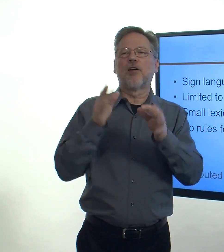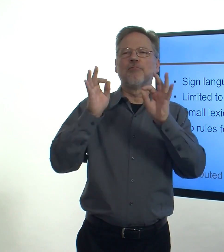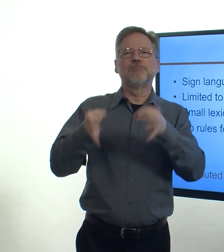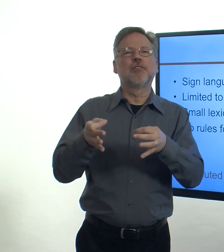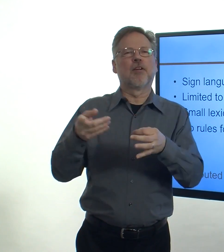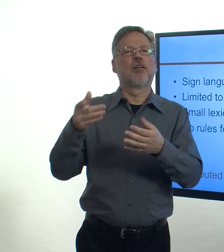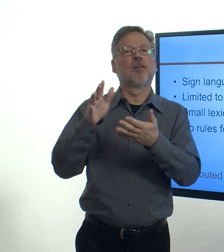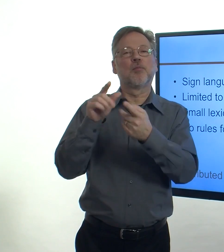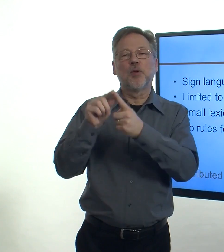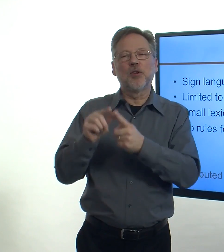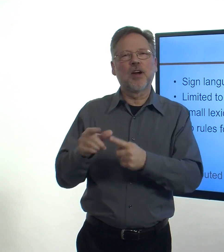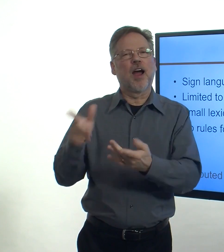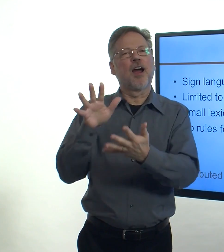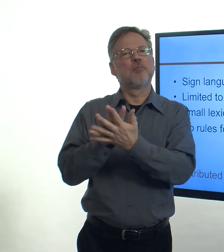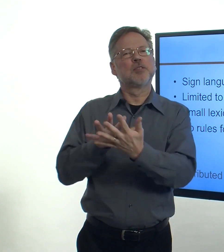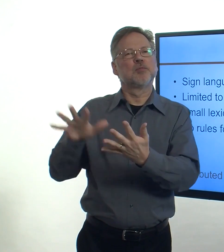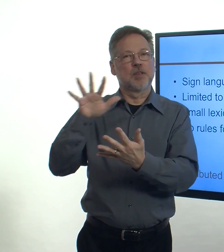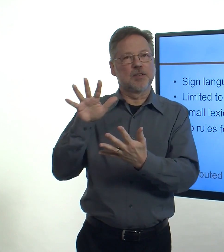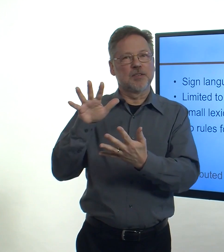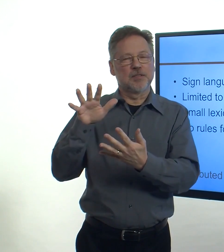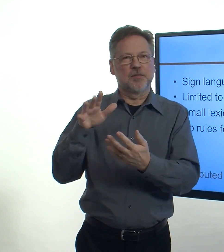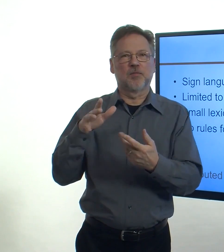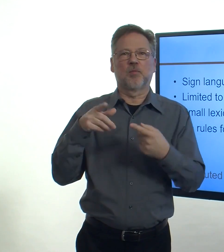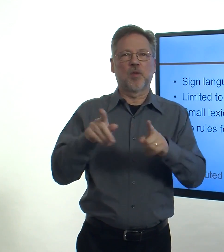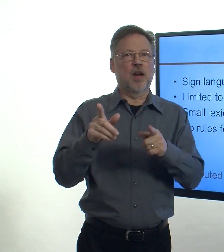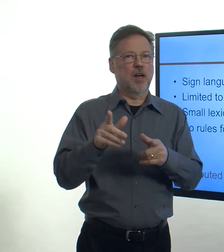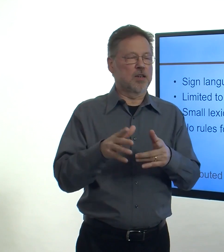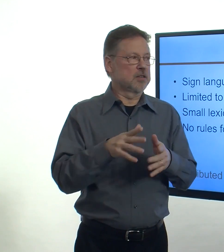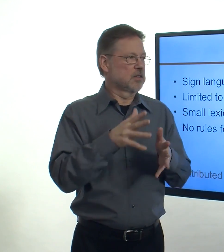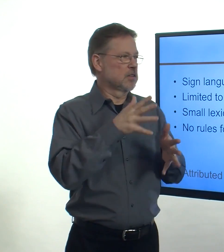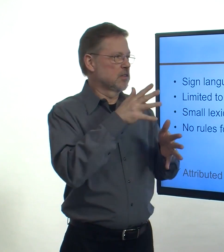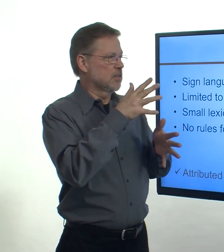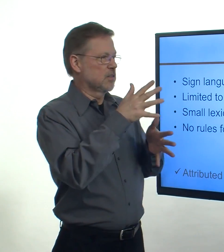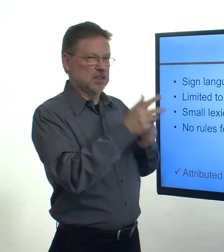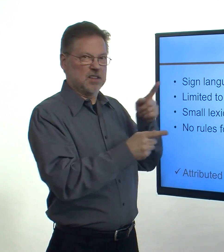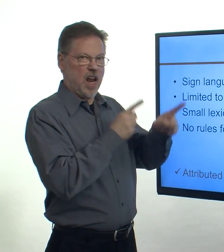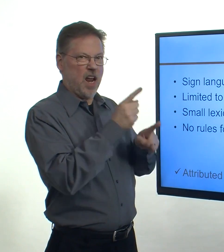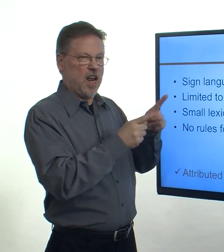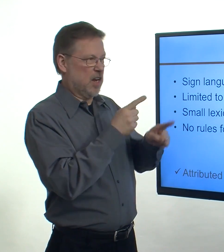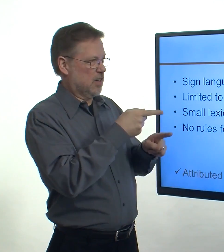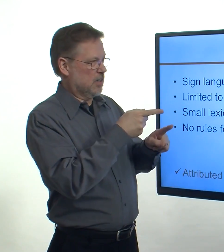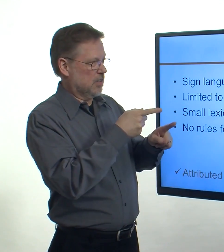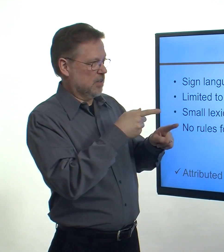Speech seems arbitrary, which leads to the conclusion that words in spoken languages are abstract.